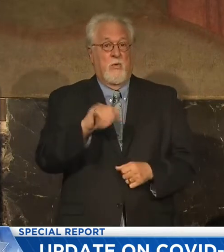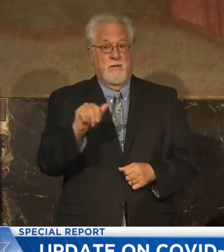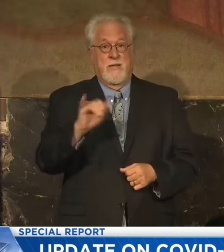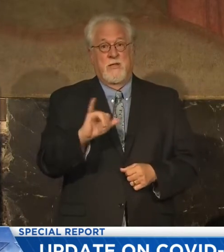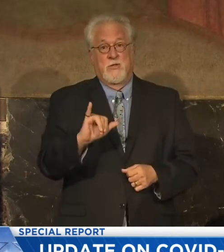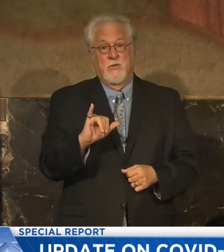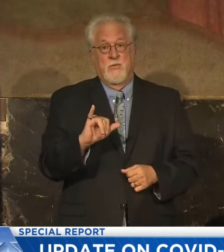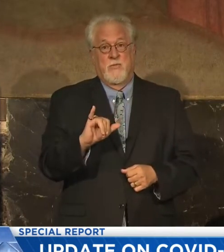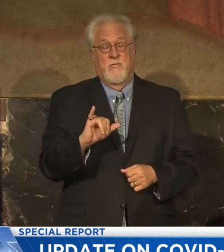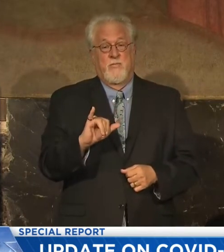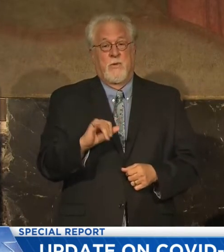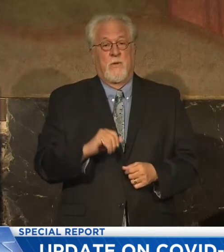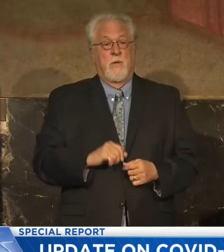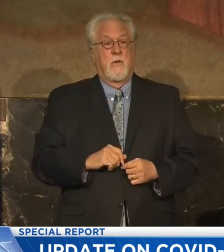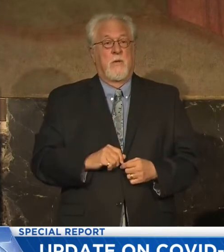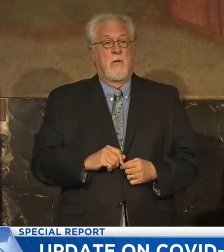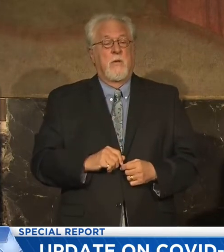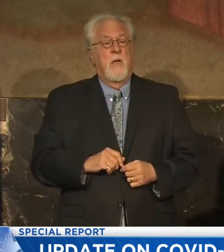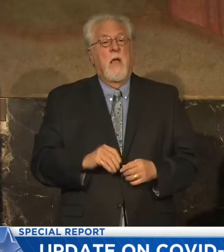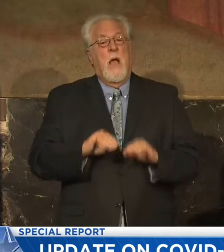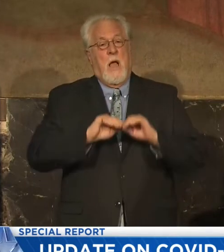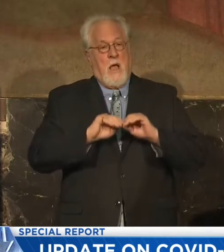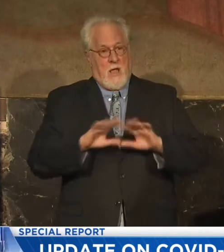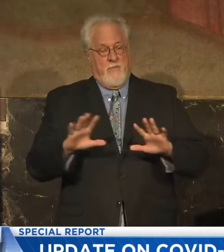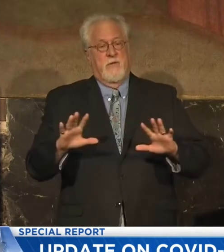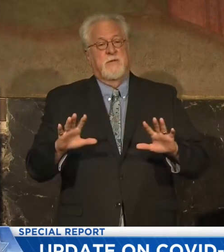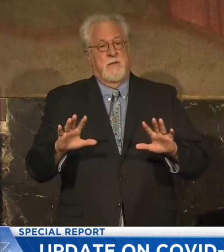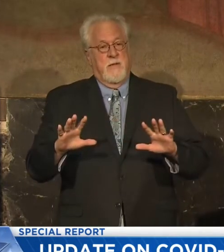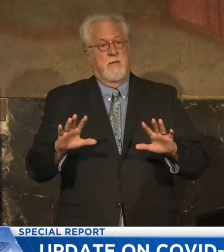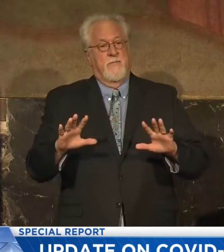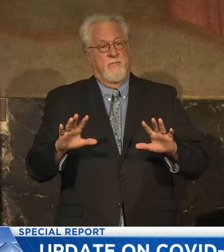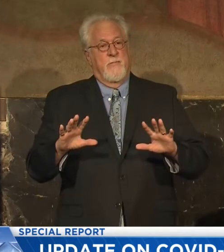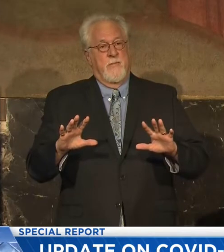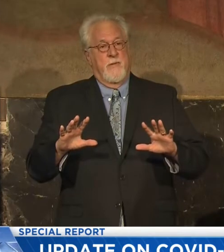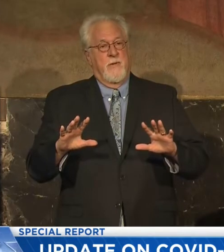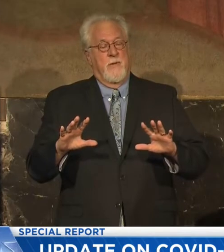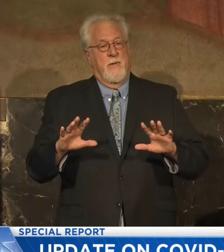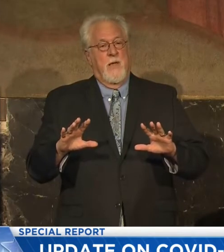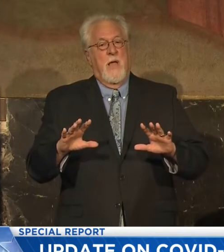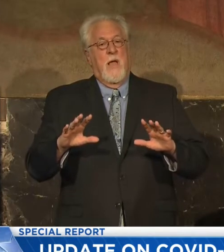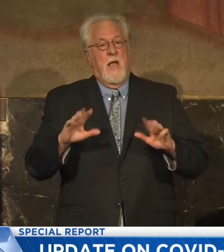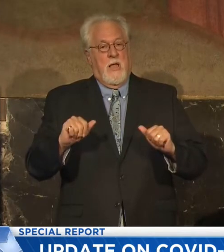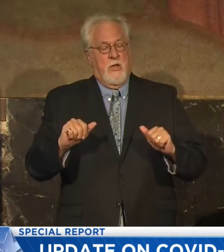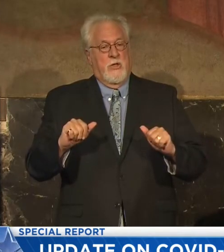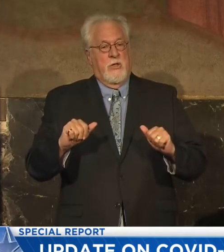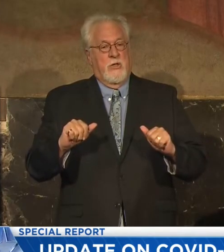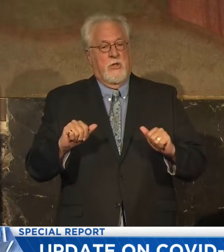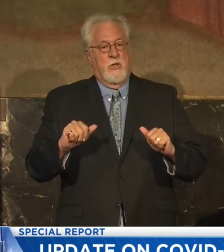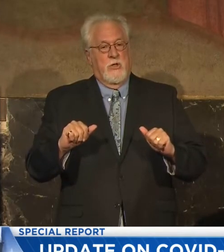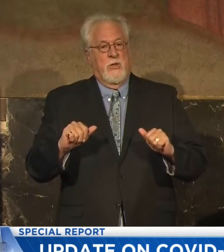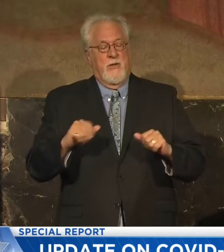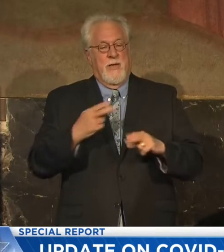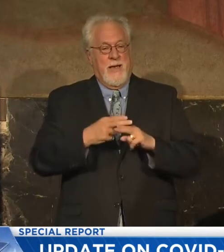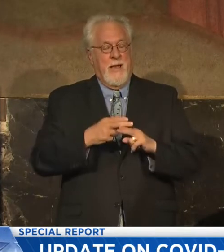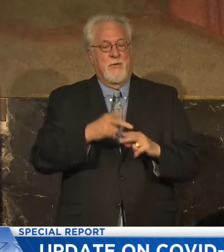DISEASE CONTROL, INMYSC WHICH IS THE FOR MULTI-SYSTEM SYNDROME IN CHILDREN IS SOMETHING THAT'S REAL AND HAPPENING AROUND THE